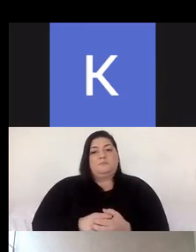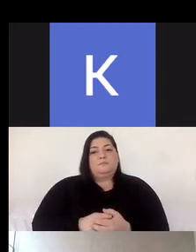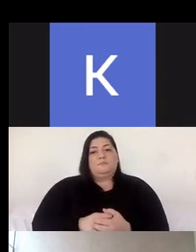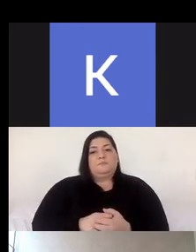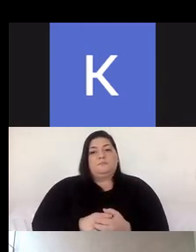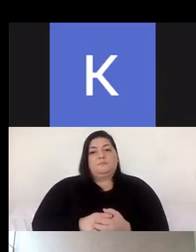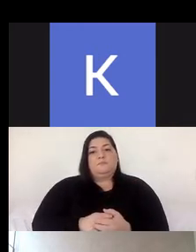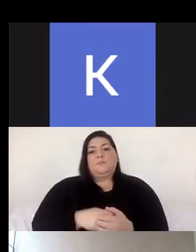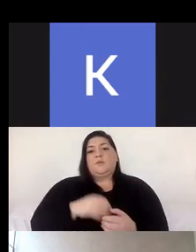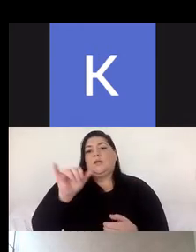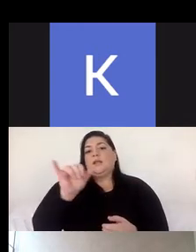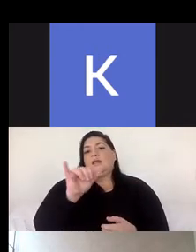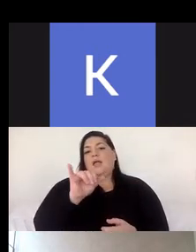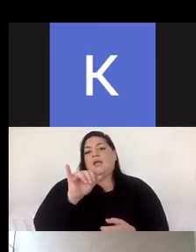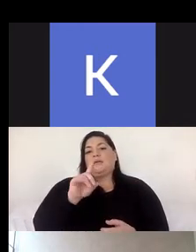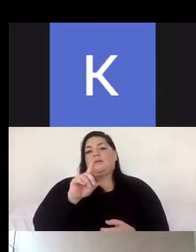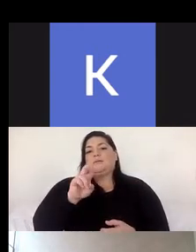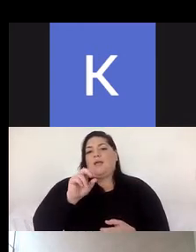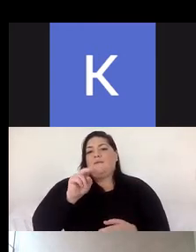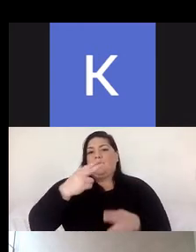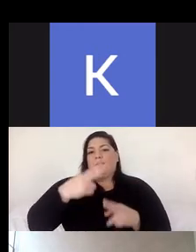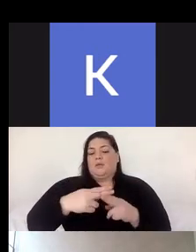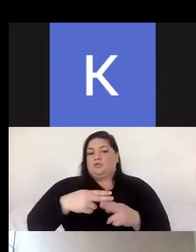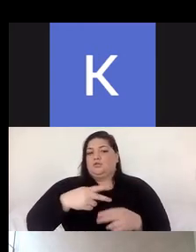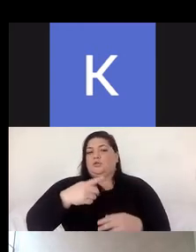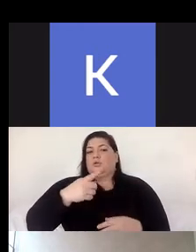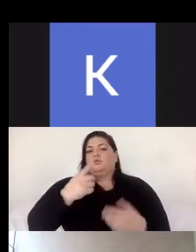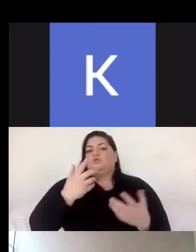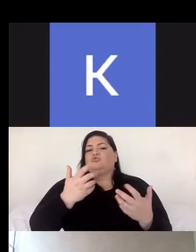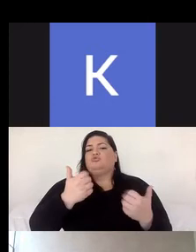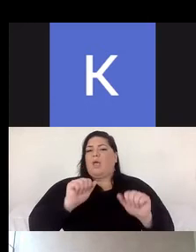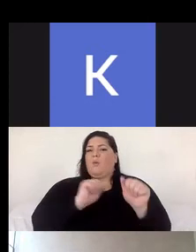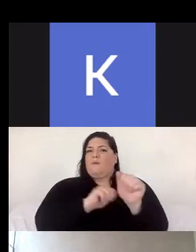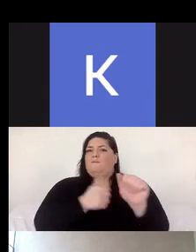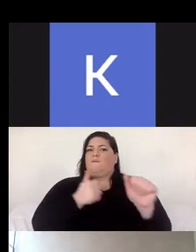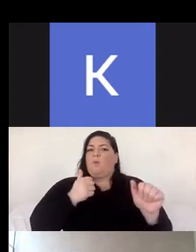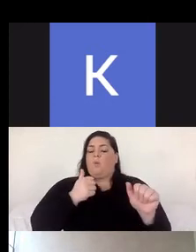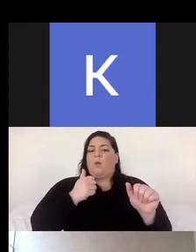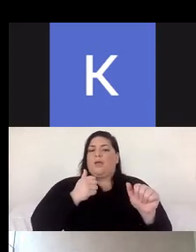Like Devon said, just avoiding talking about things that are just completely